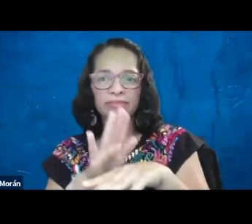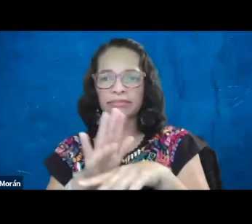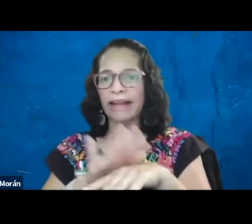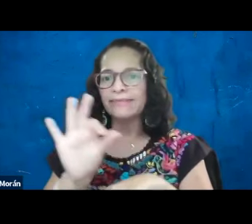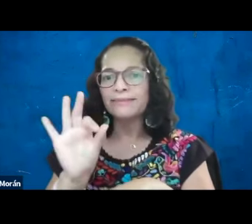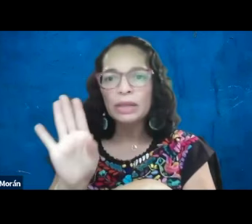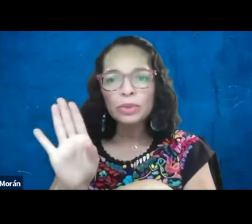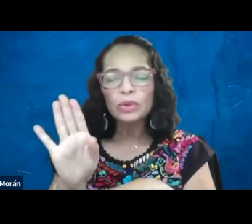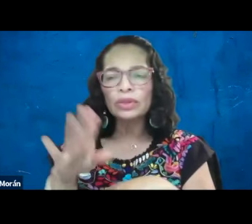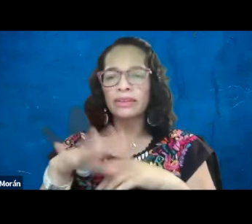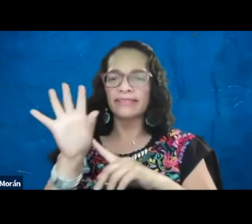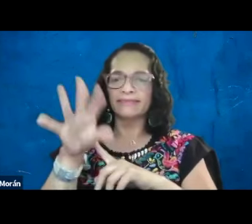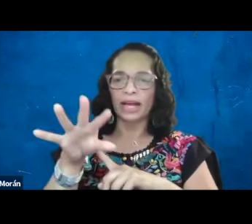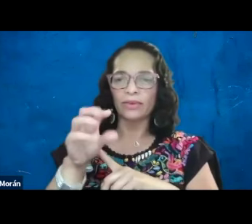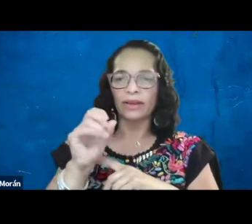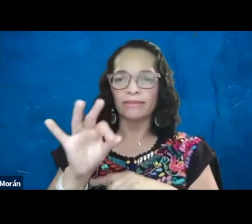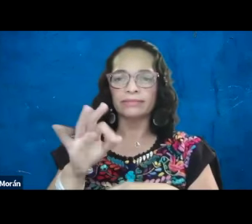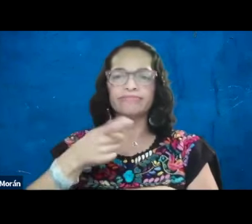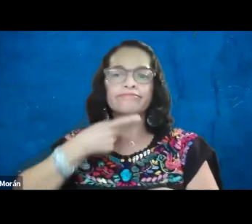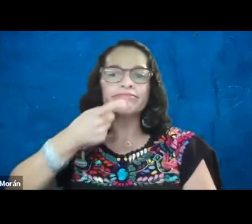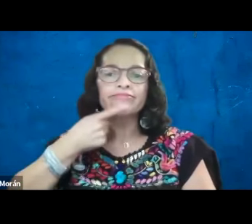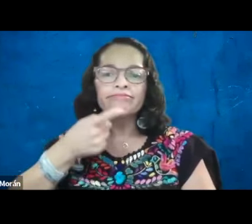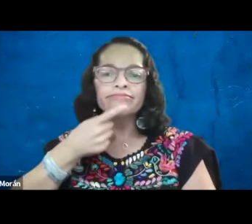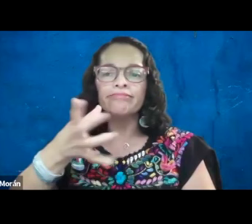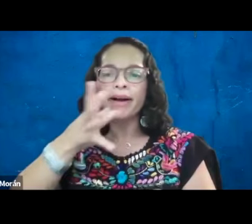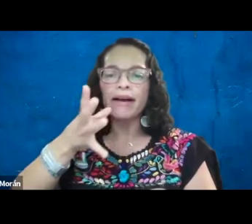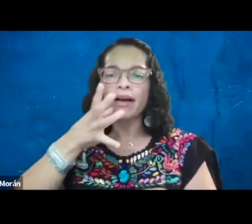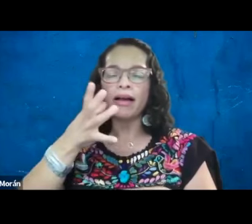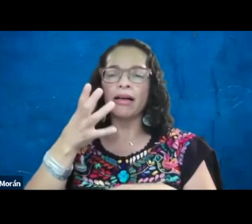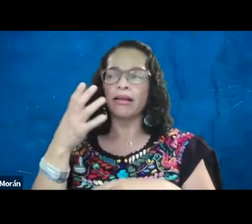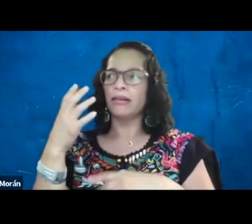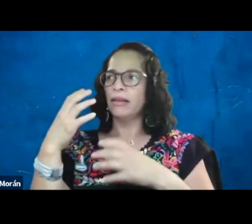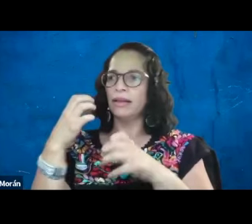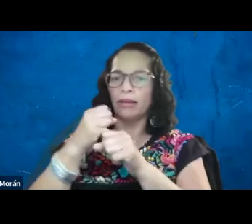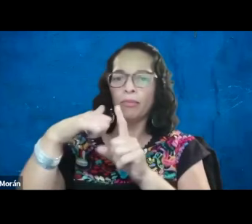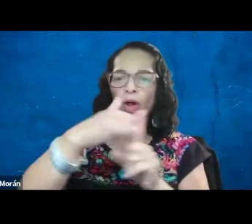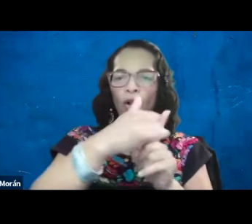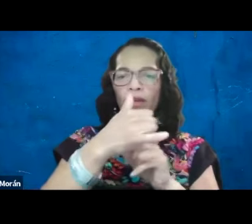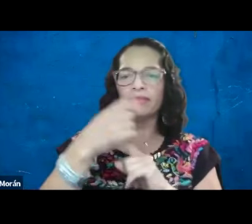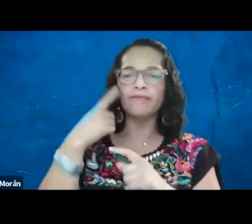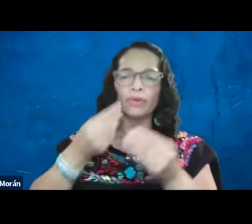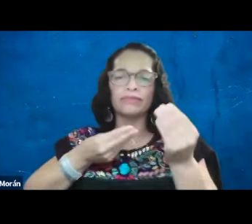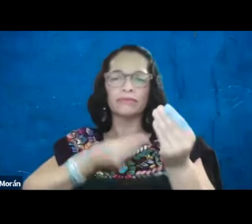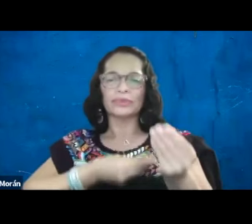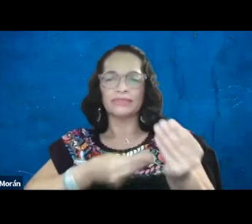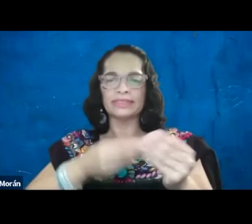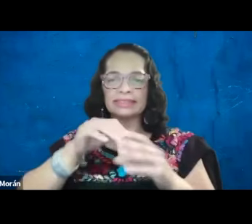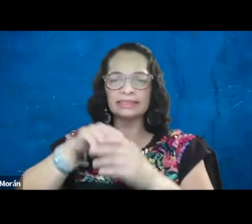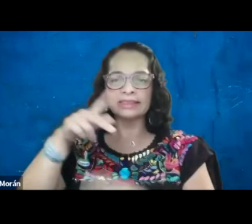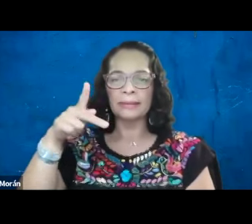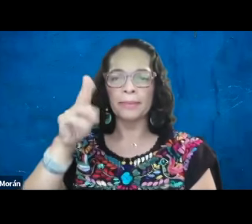covering up and seeing what people had, what their opinions were of people breastfeeding in